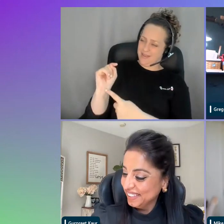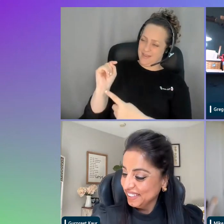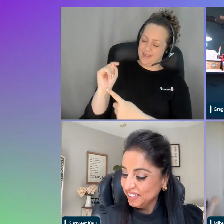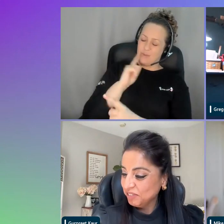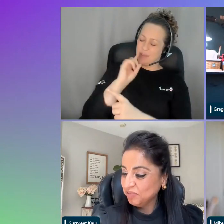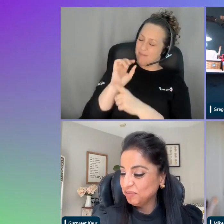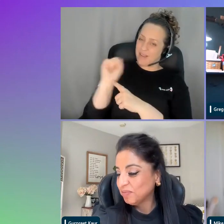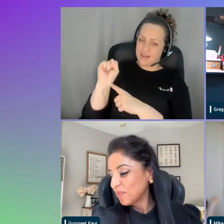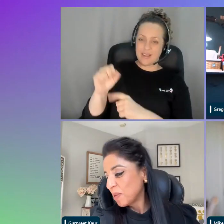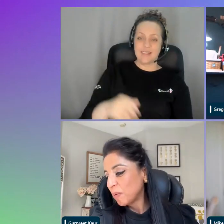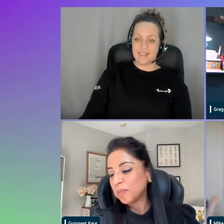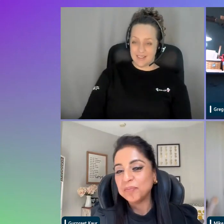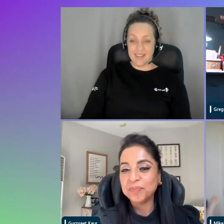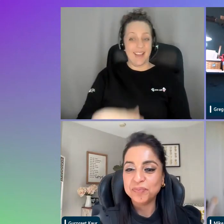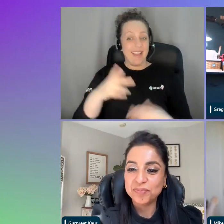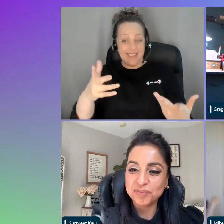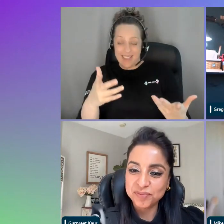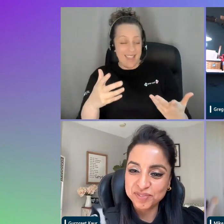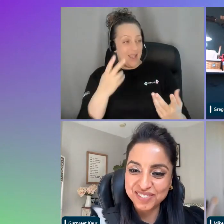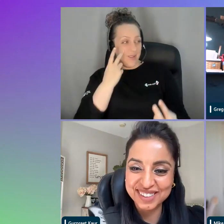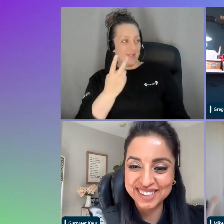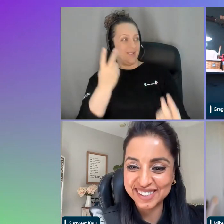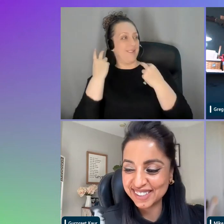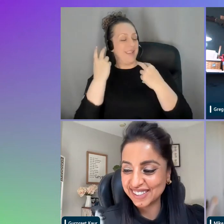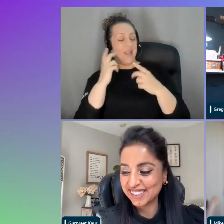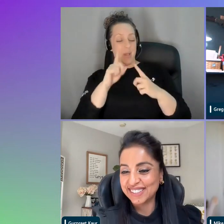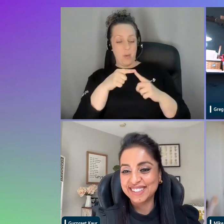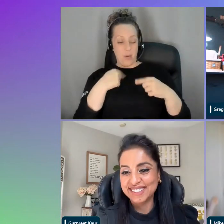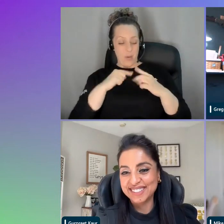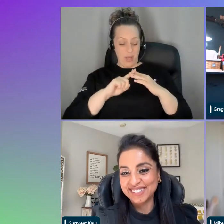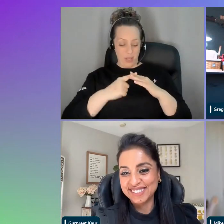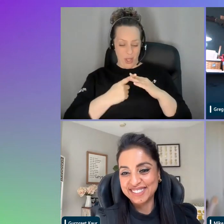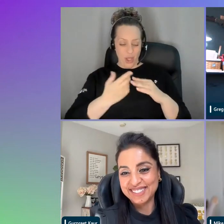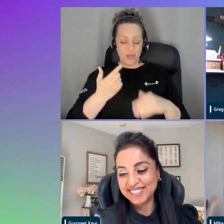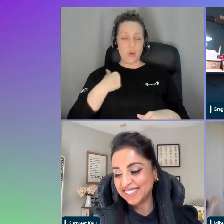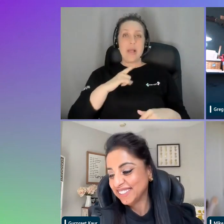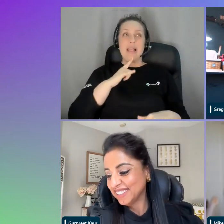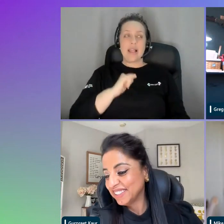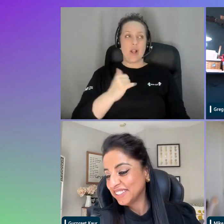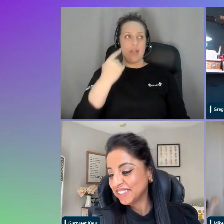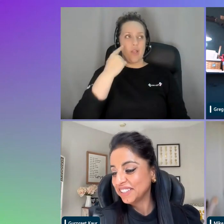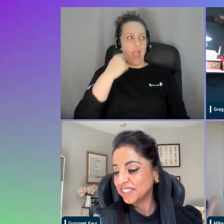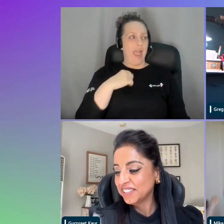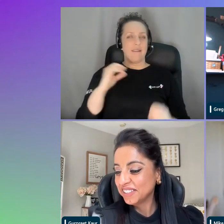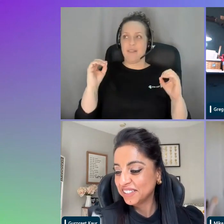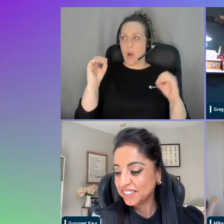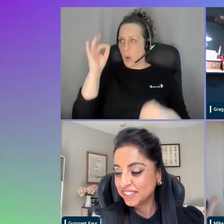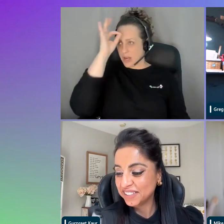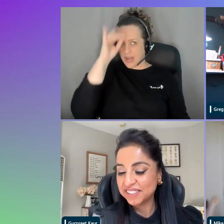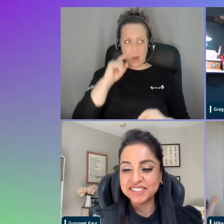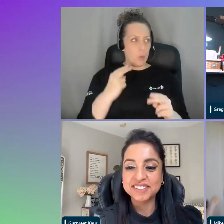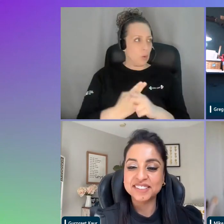things. Fantastic. >> Back on this, when we launched it, we literally thought, I have no idea if